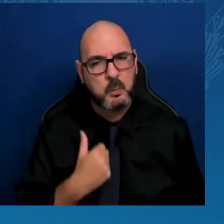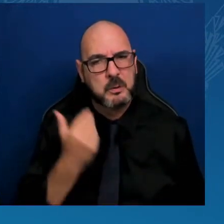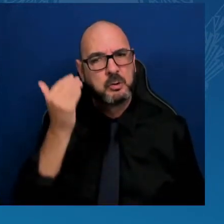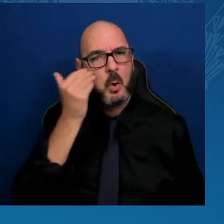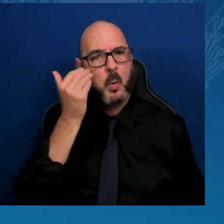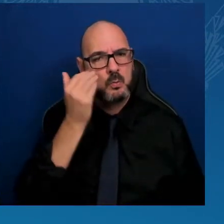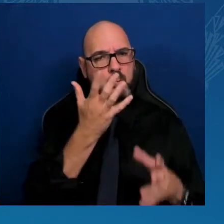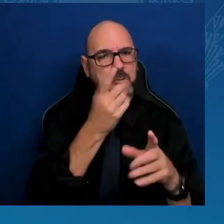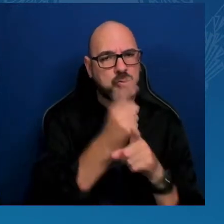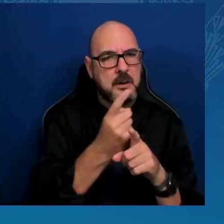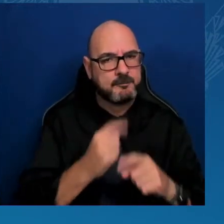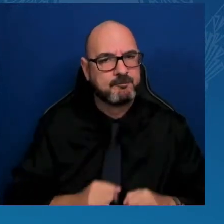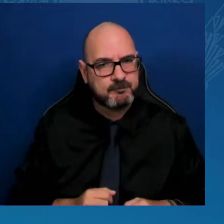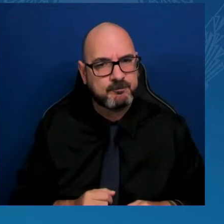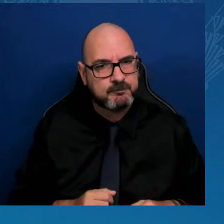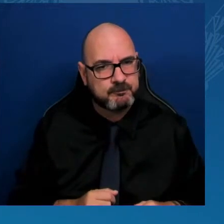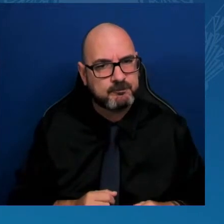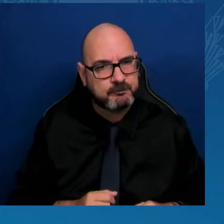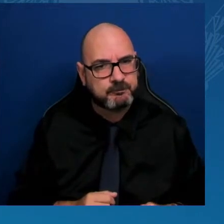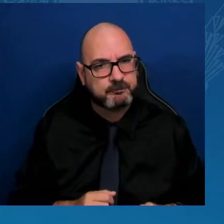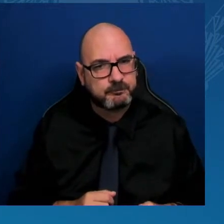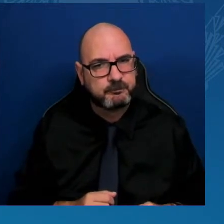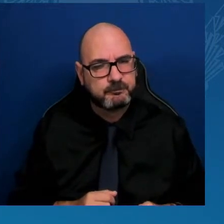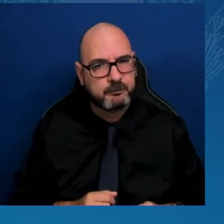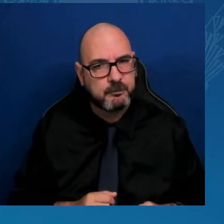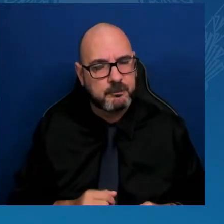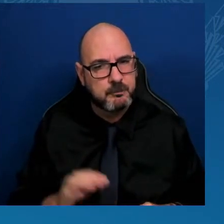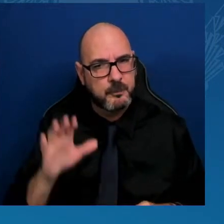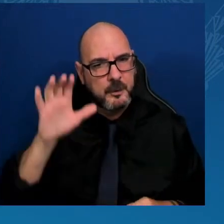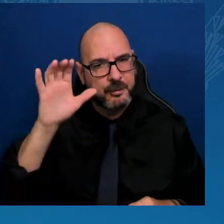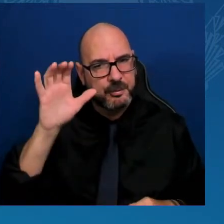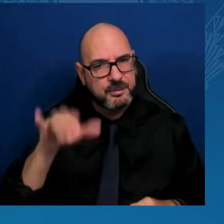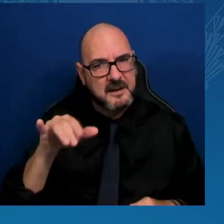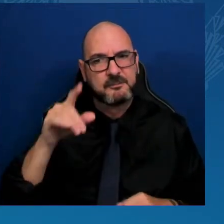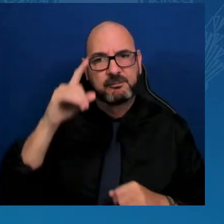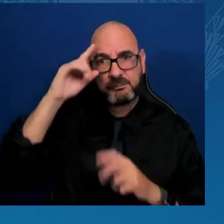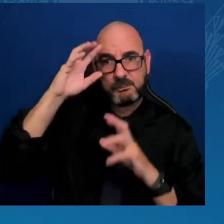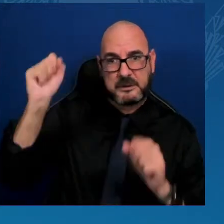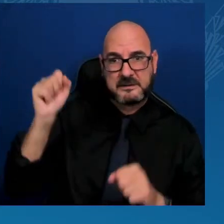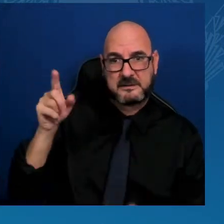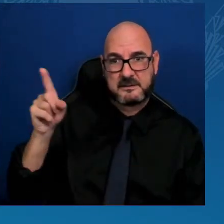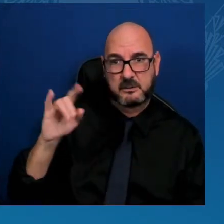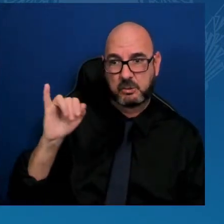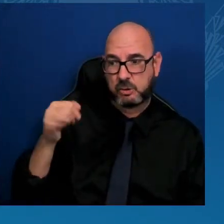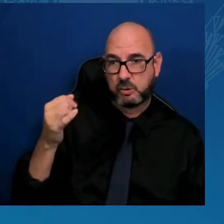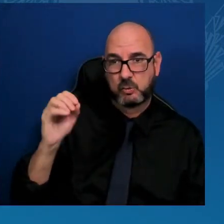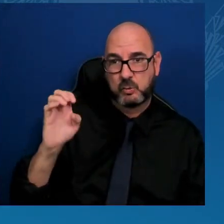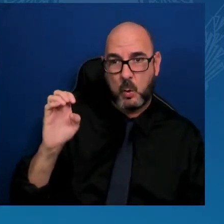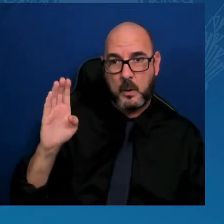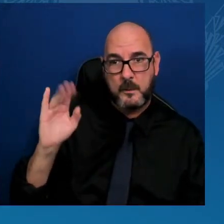And that is certainly what President Biden and I have been doing with the support of so many of the leaders here.